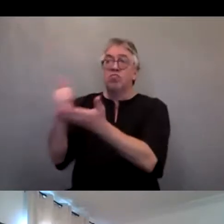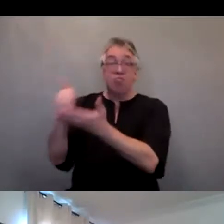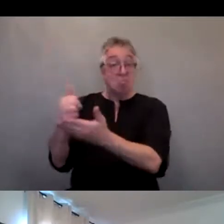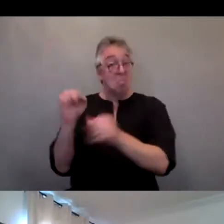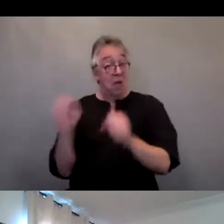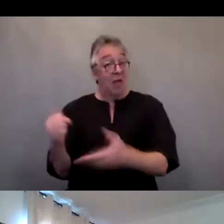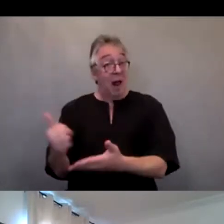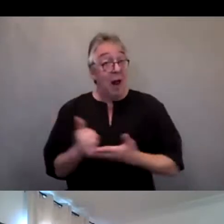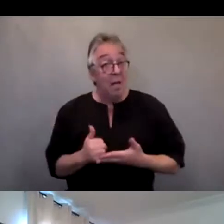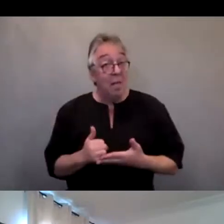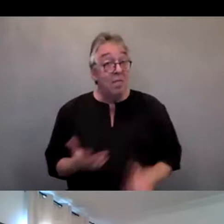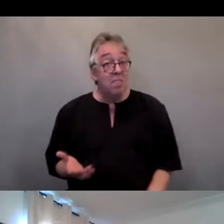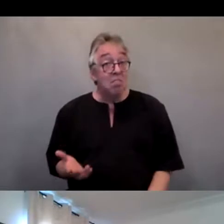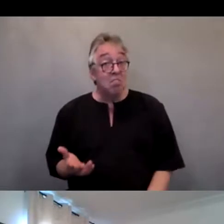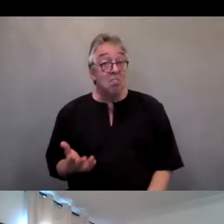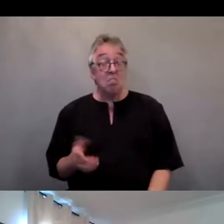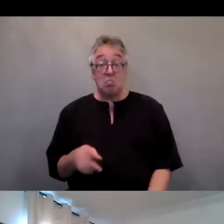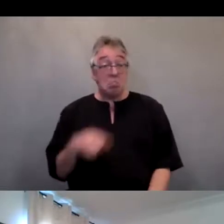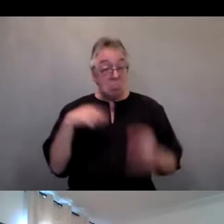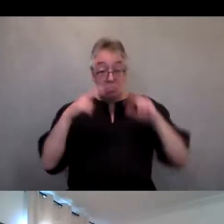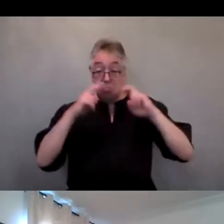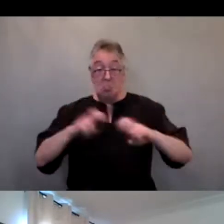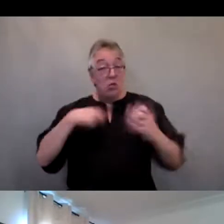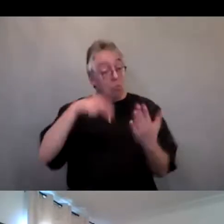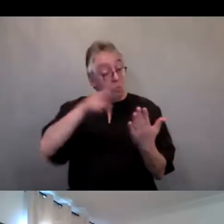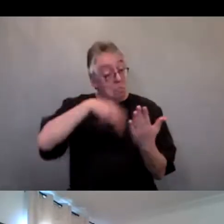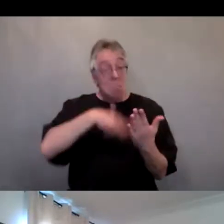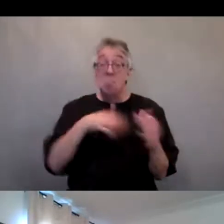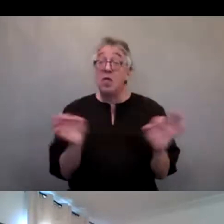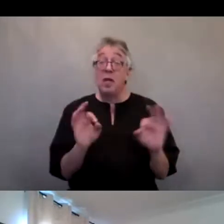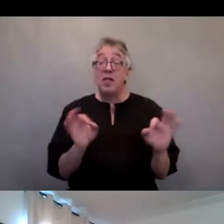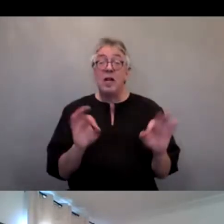rehab even so, even later